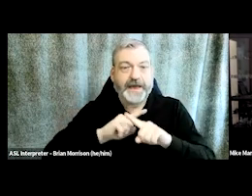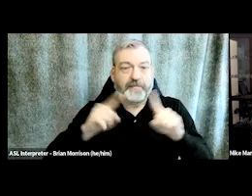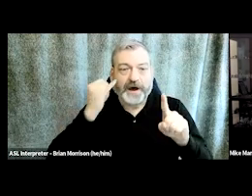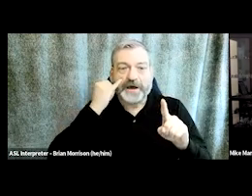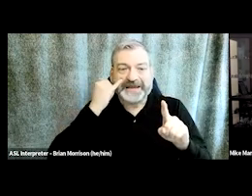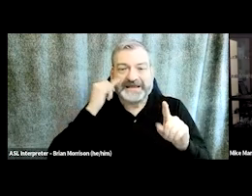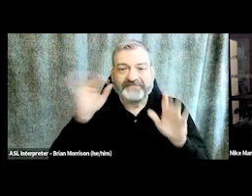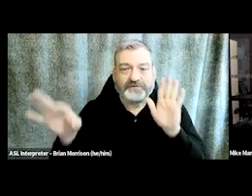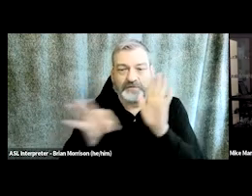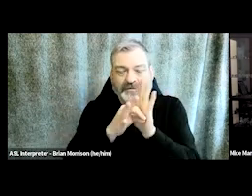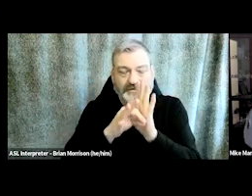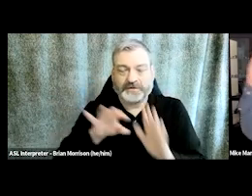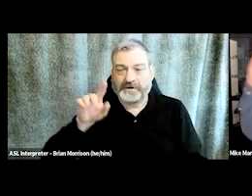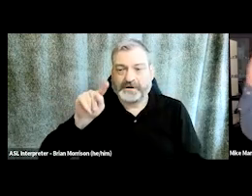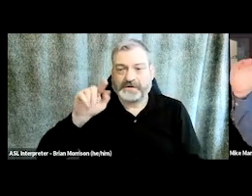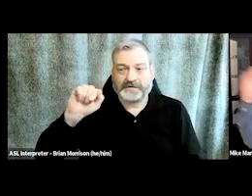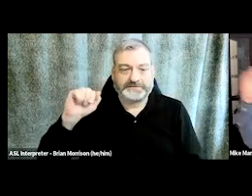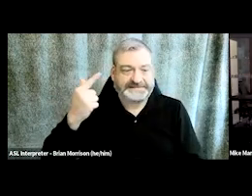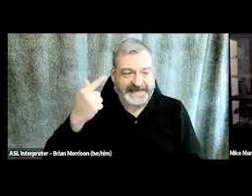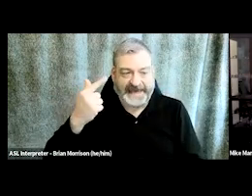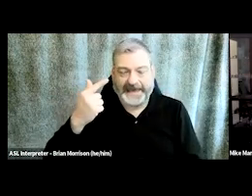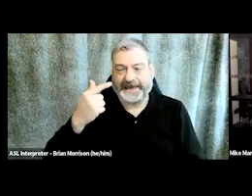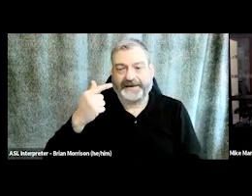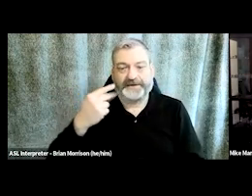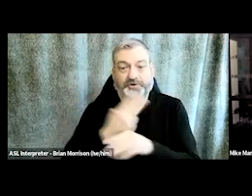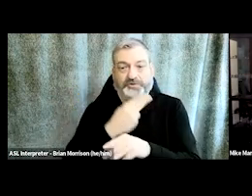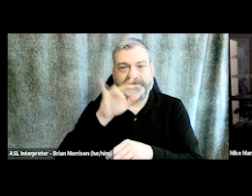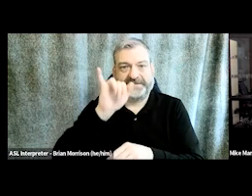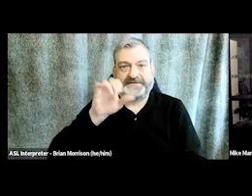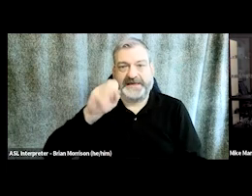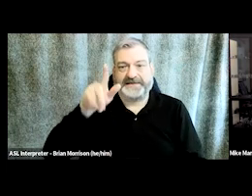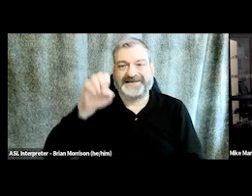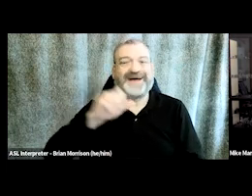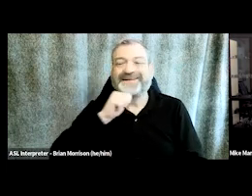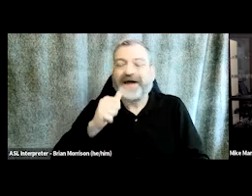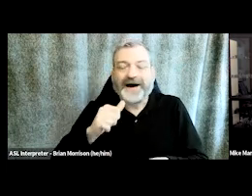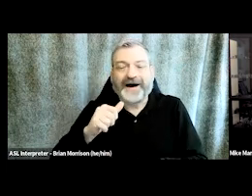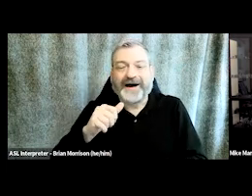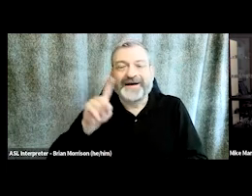identify your headings using that style not just using the font design controls,